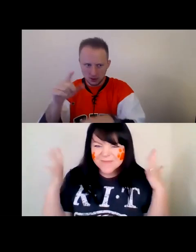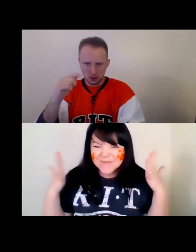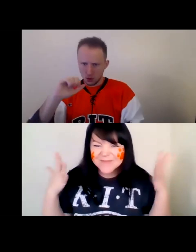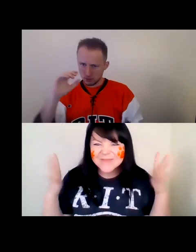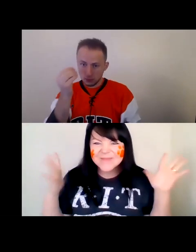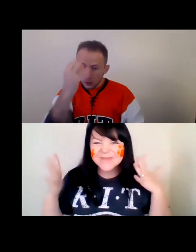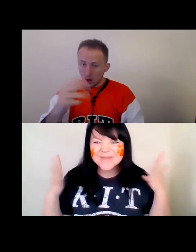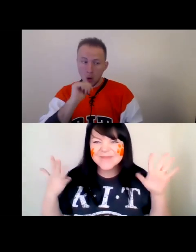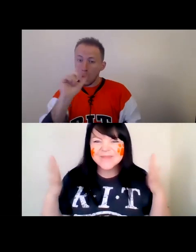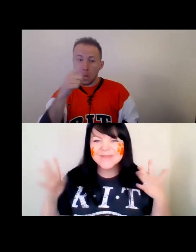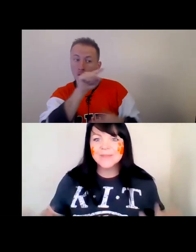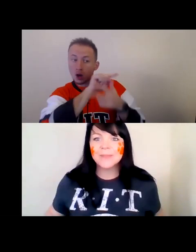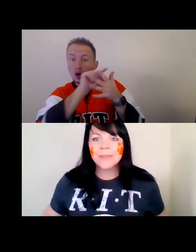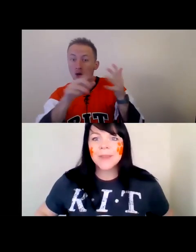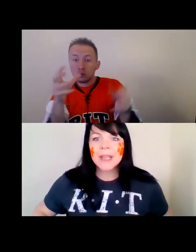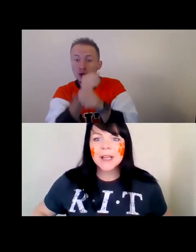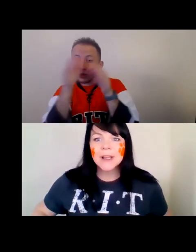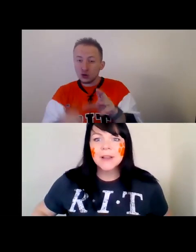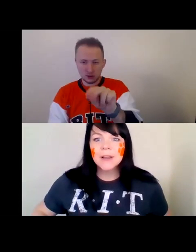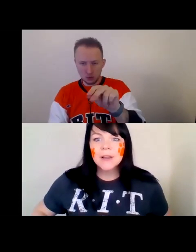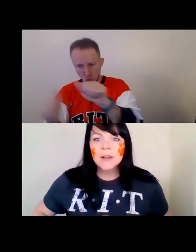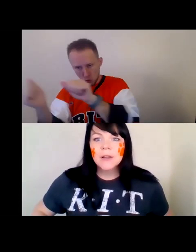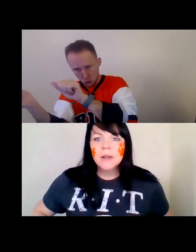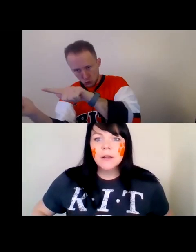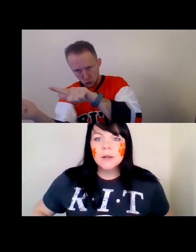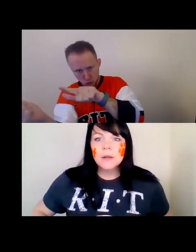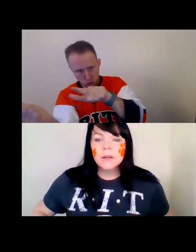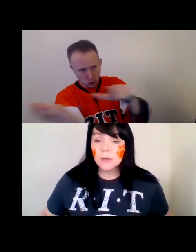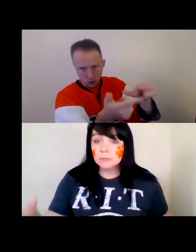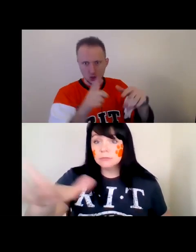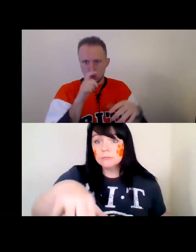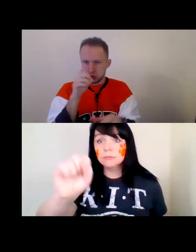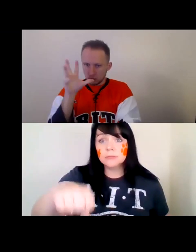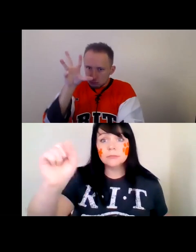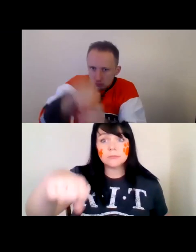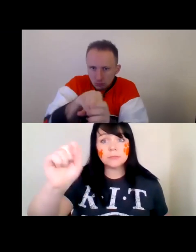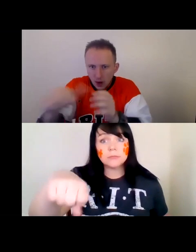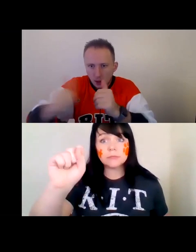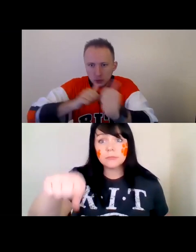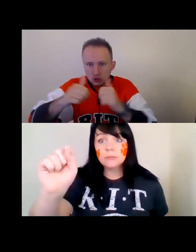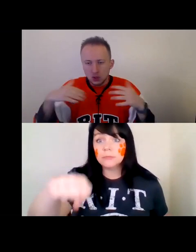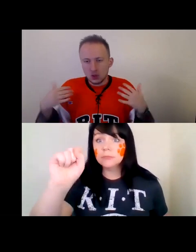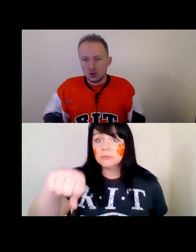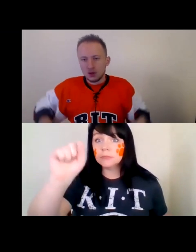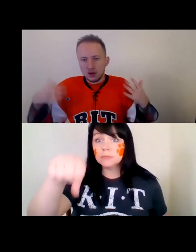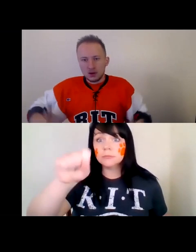Matt: And not only for our winners, but good job to everyone who is part of this competition.